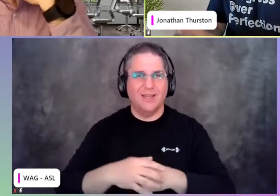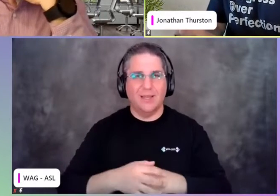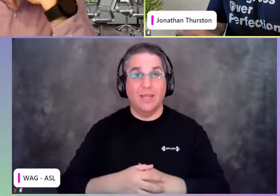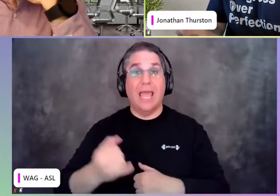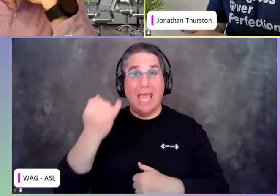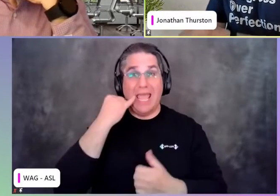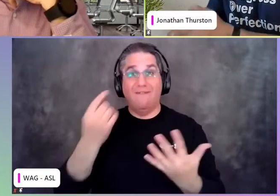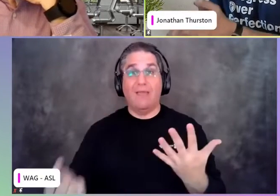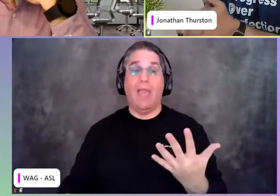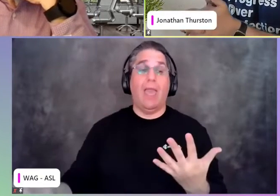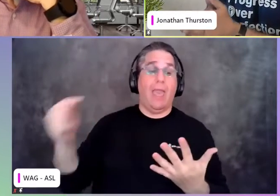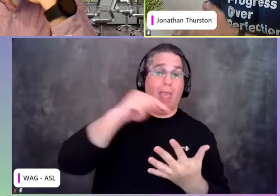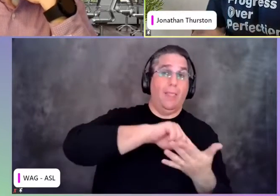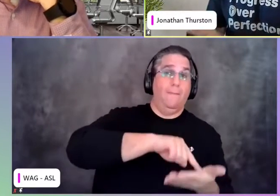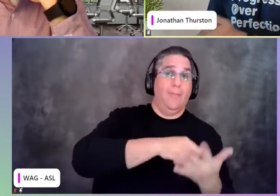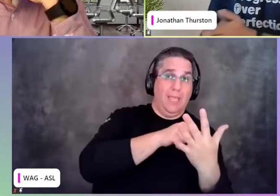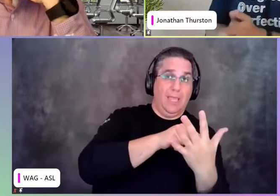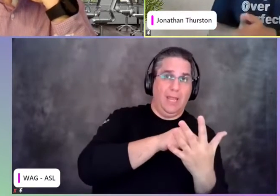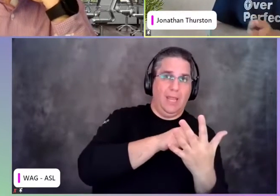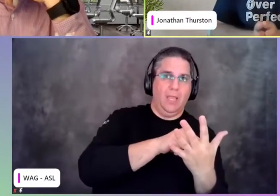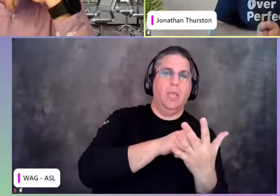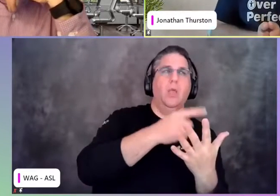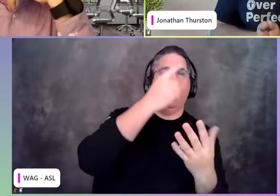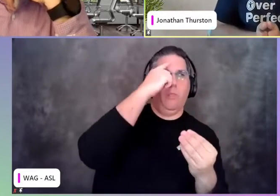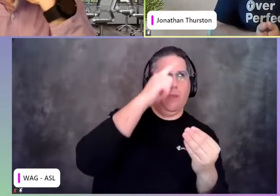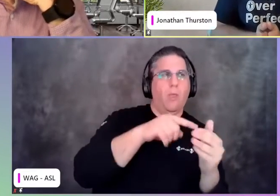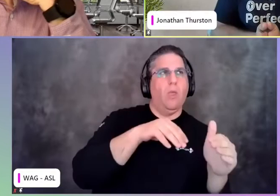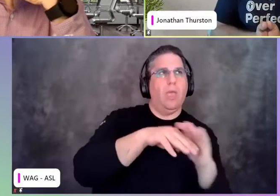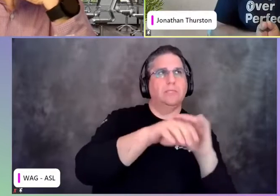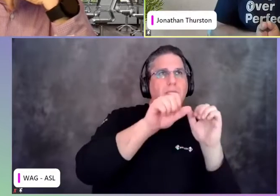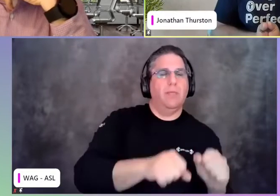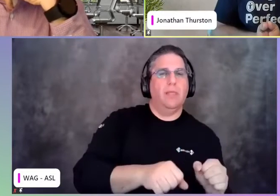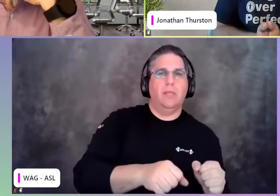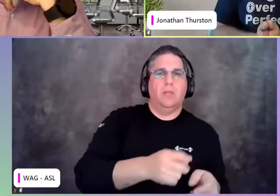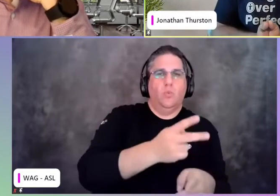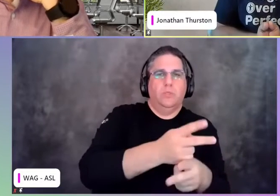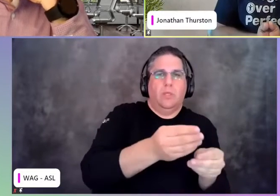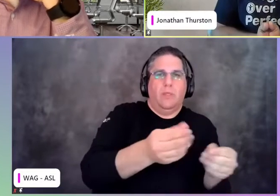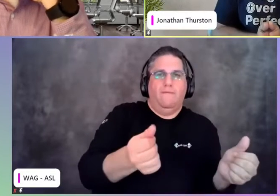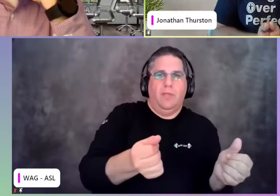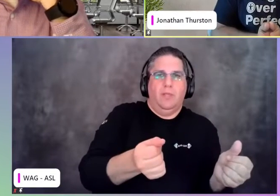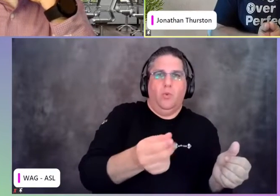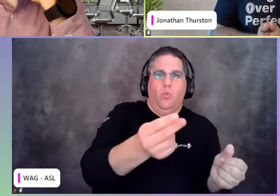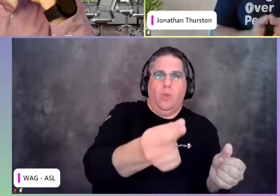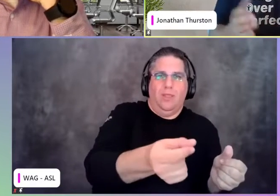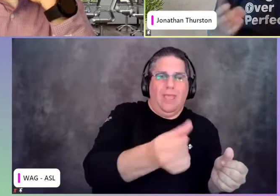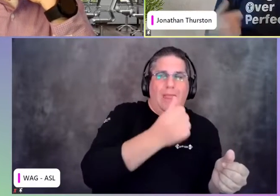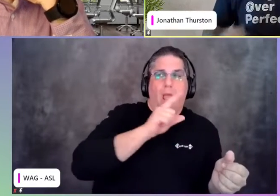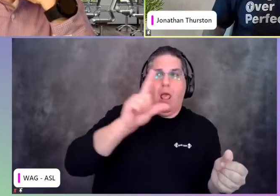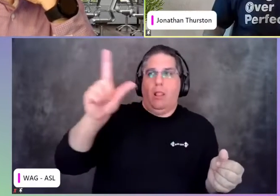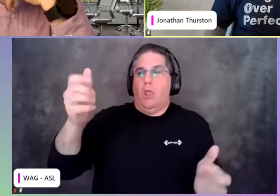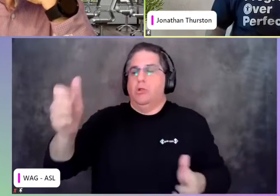It's very inefficient, one if you had just approached it from the beginning through the end, you